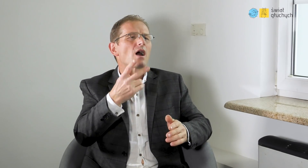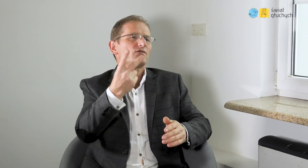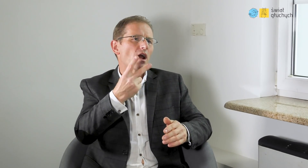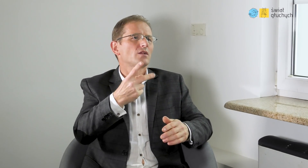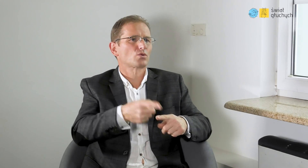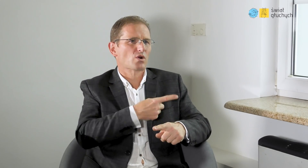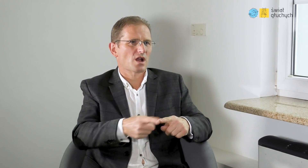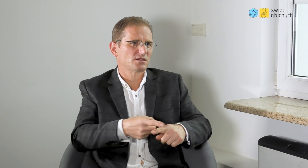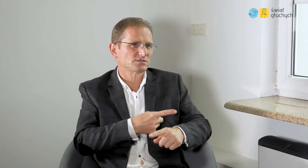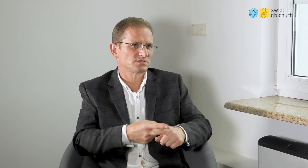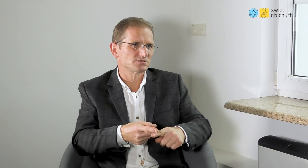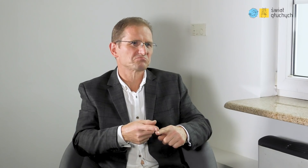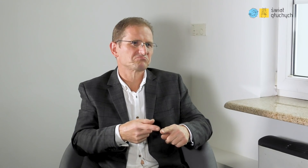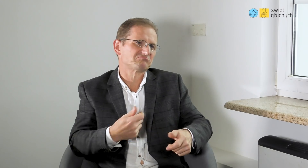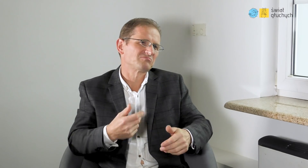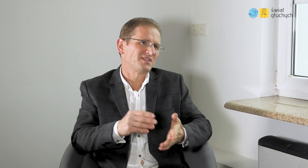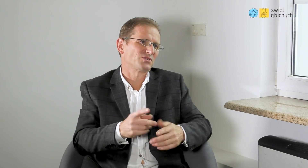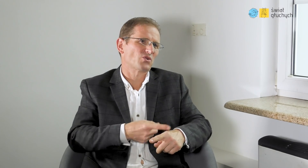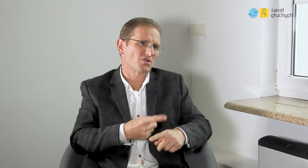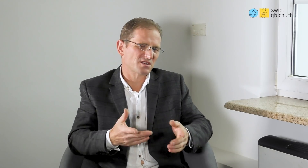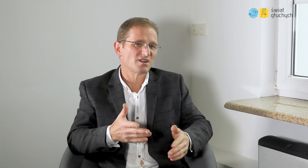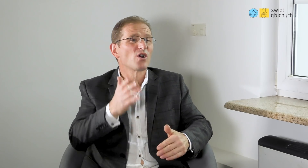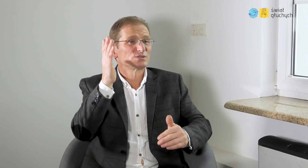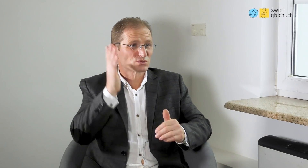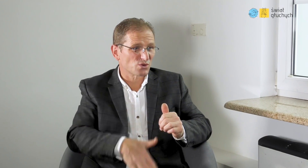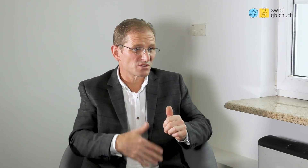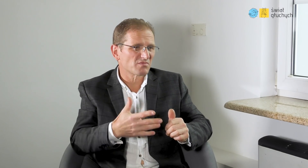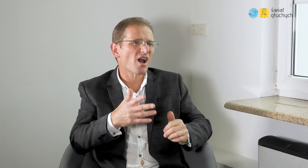2 years in the turning profession.